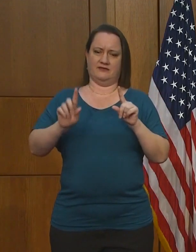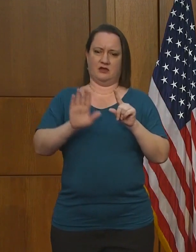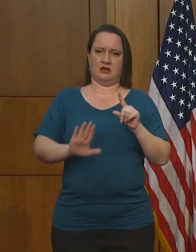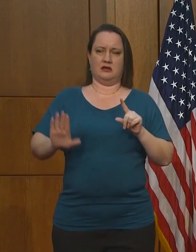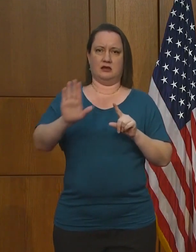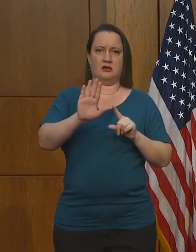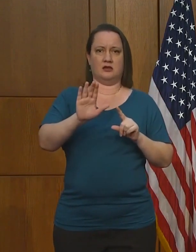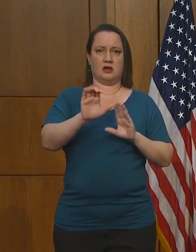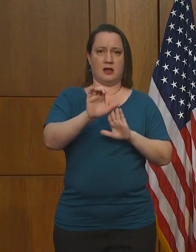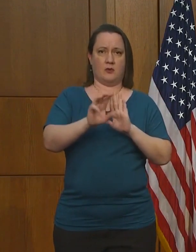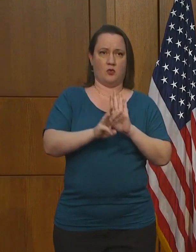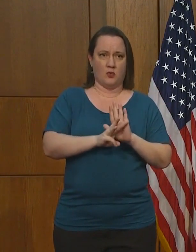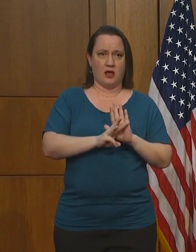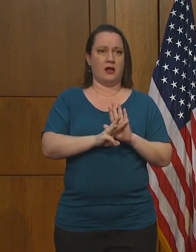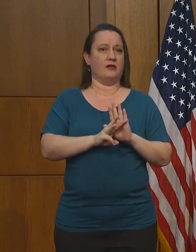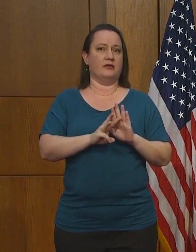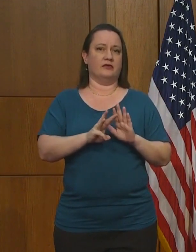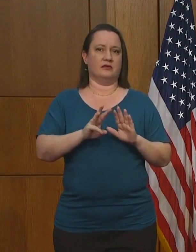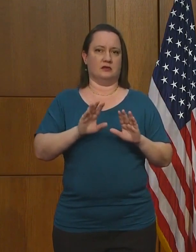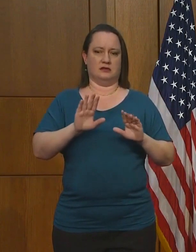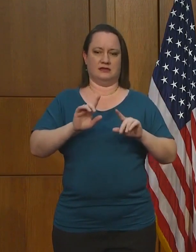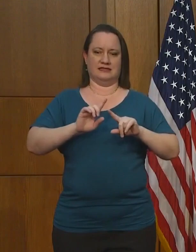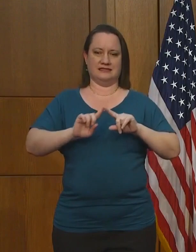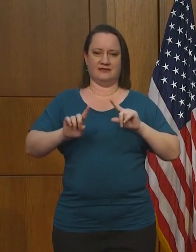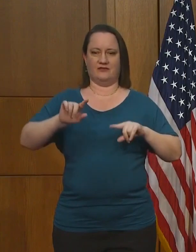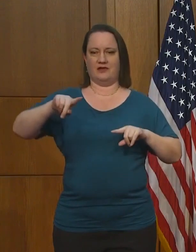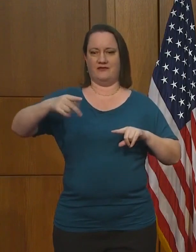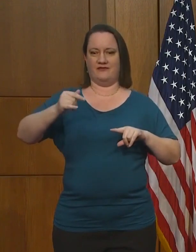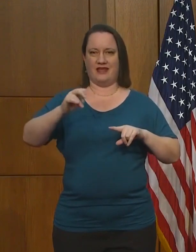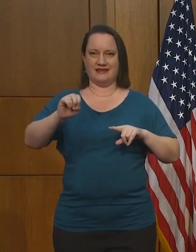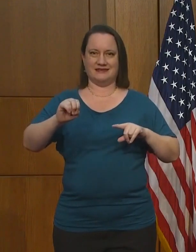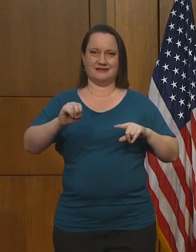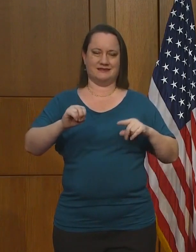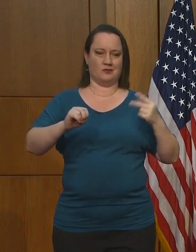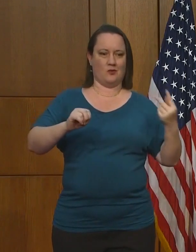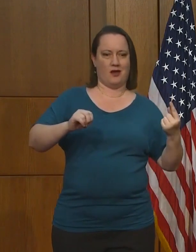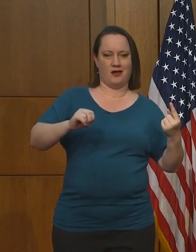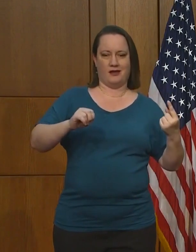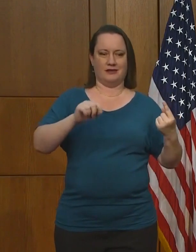GOING TO BE DIFFERENT PART OF